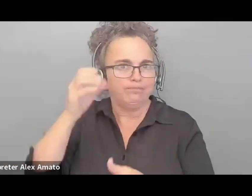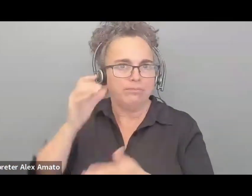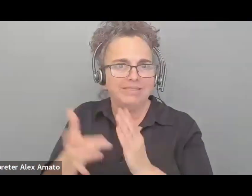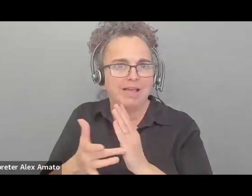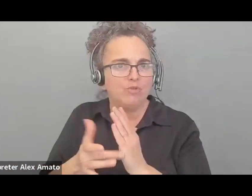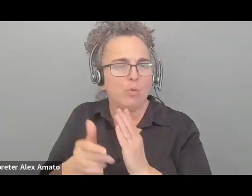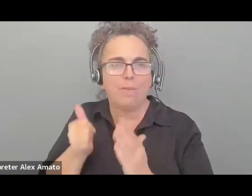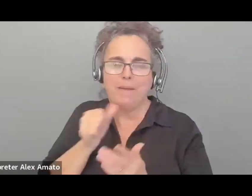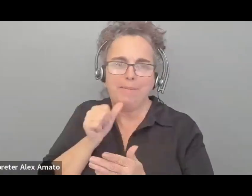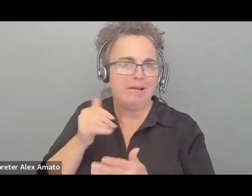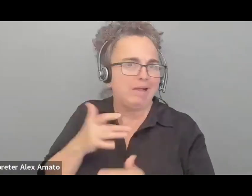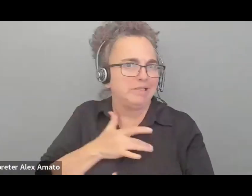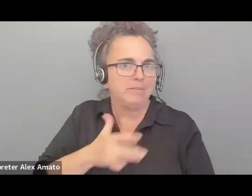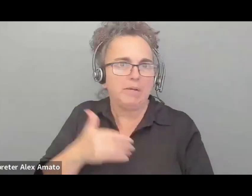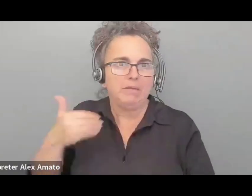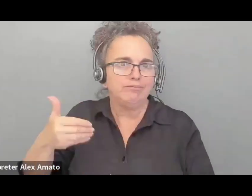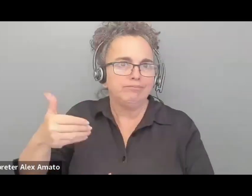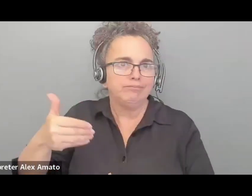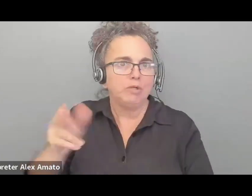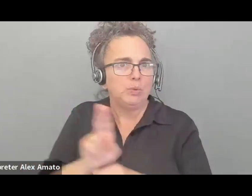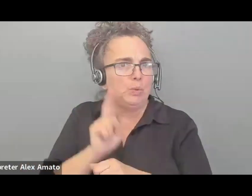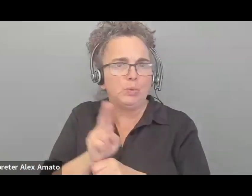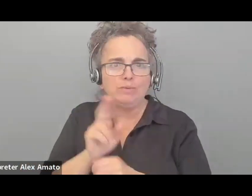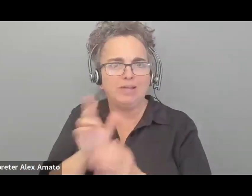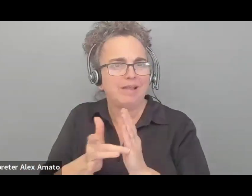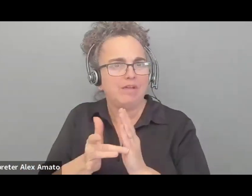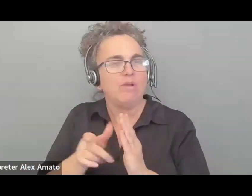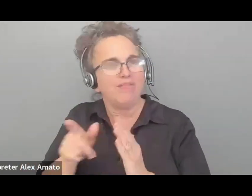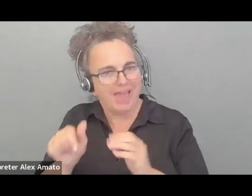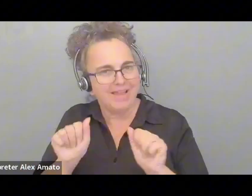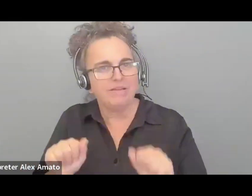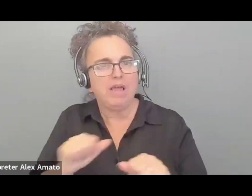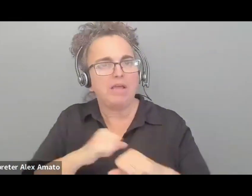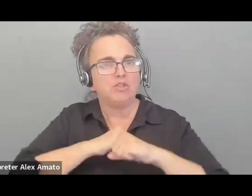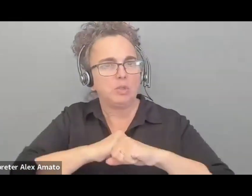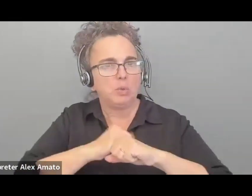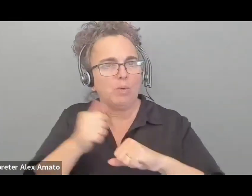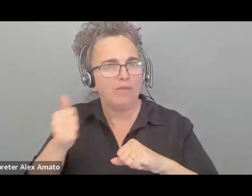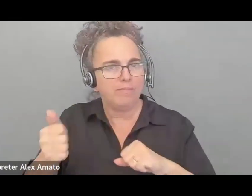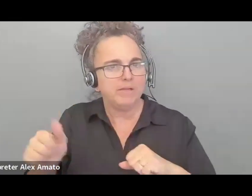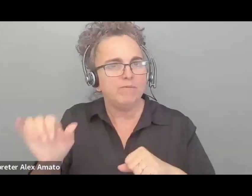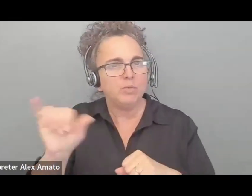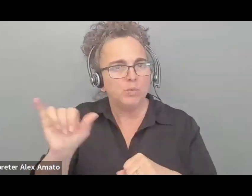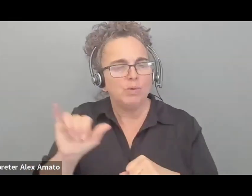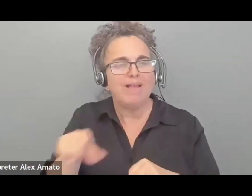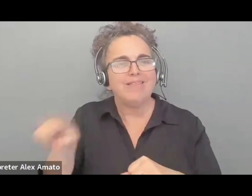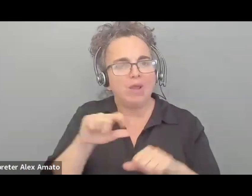even they are able to make, you know, secure themselves. They're able to use multifactor authentication,